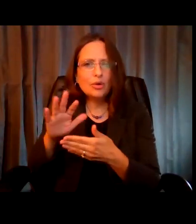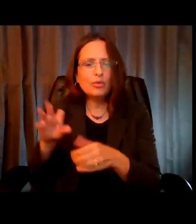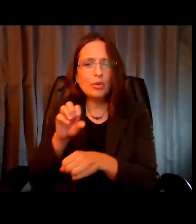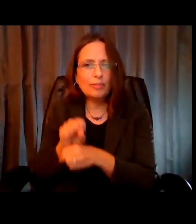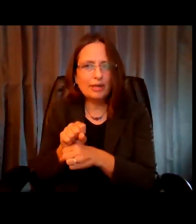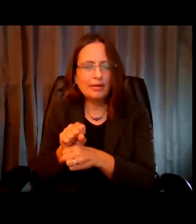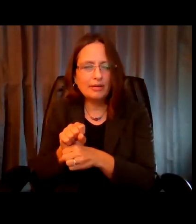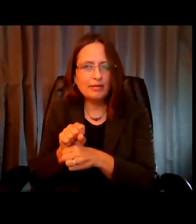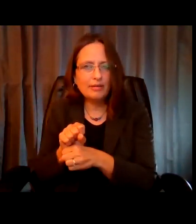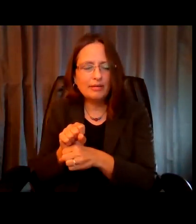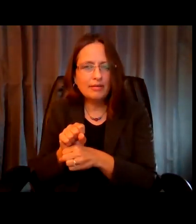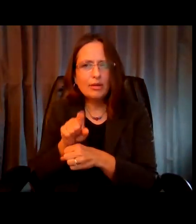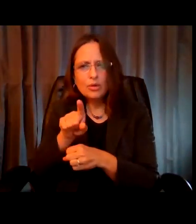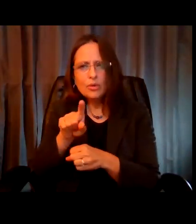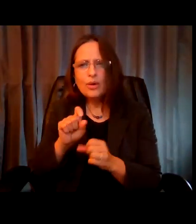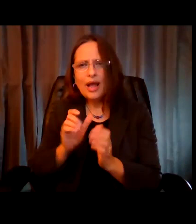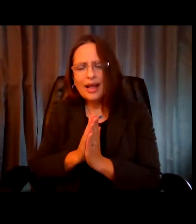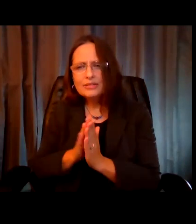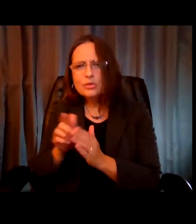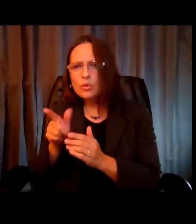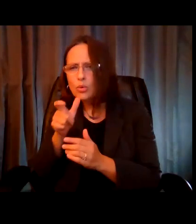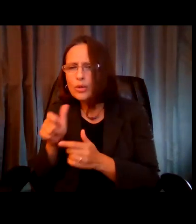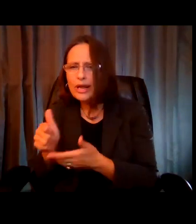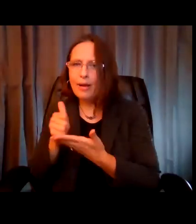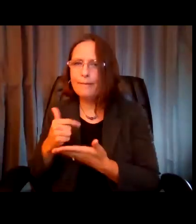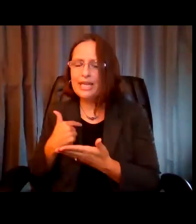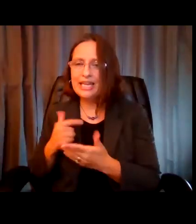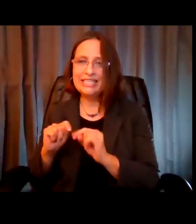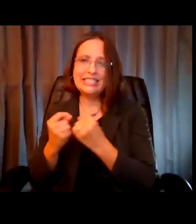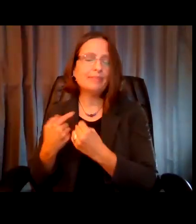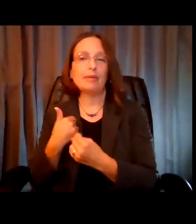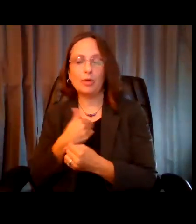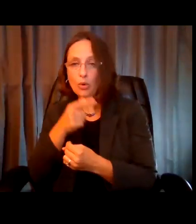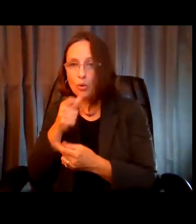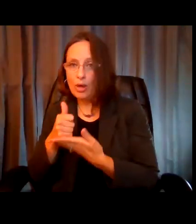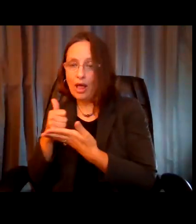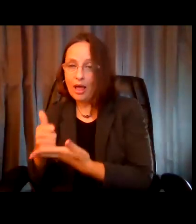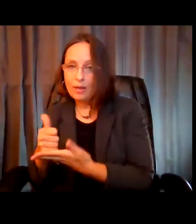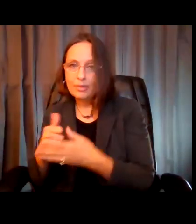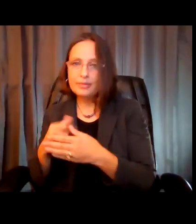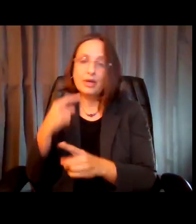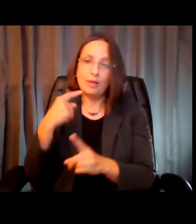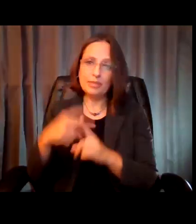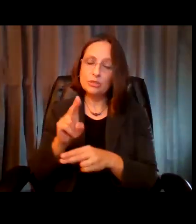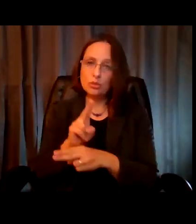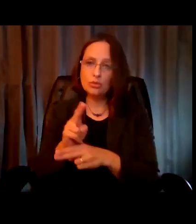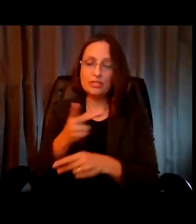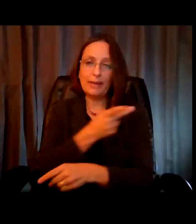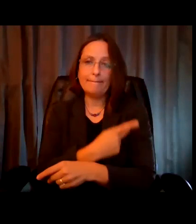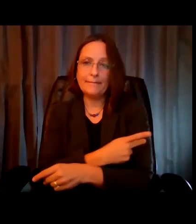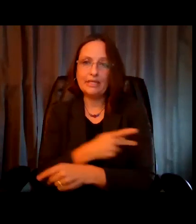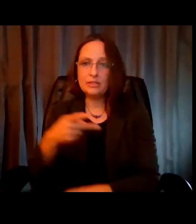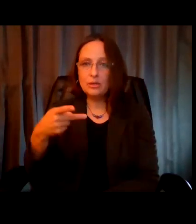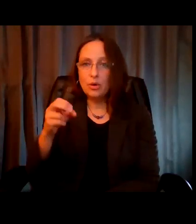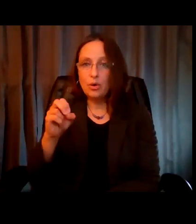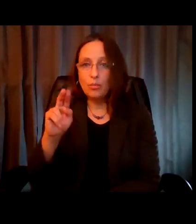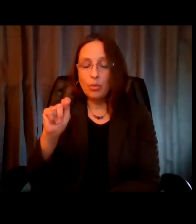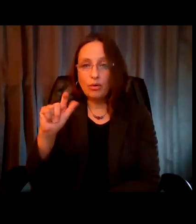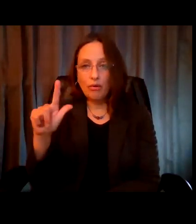Next slide. Here are some tips.